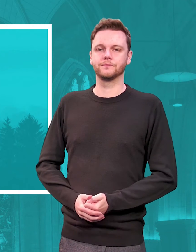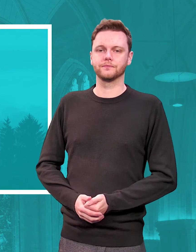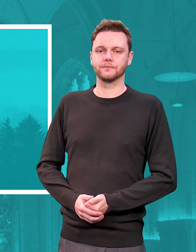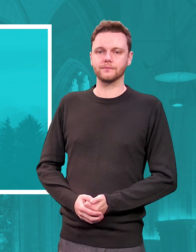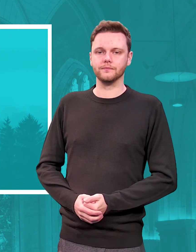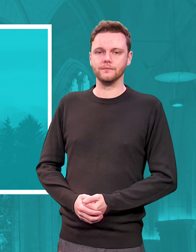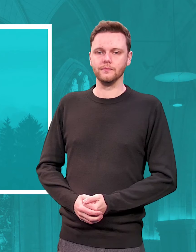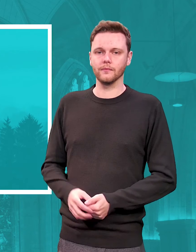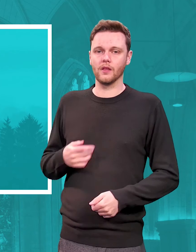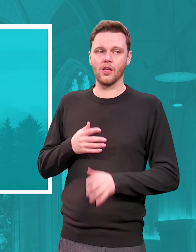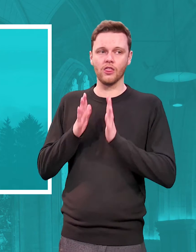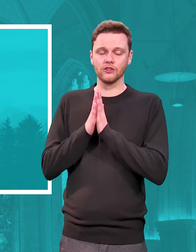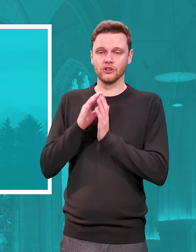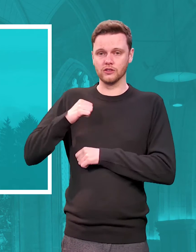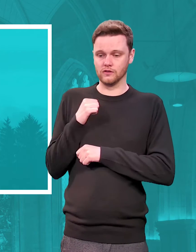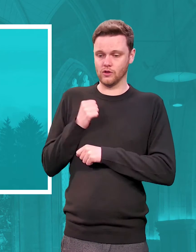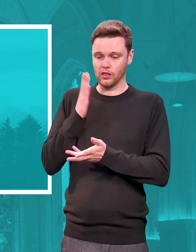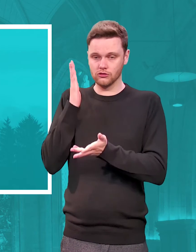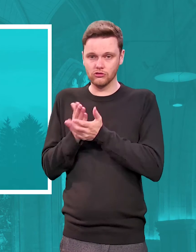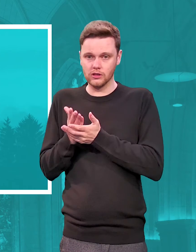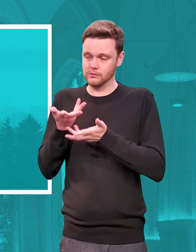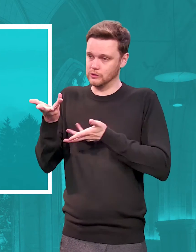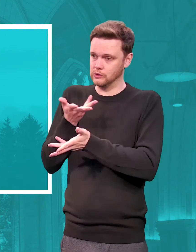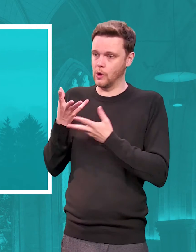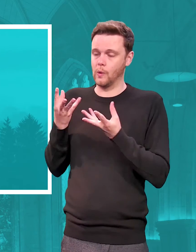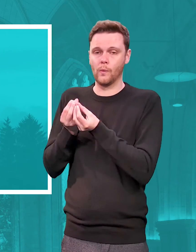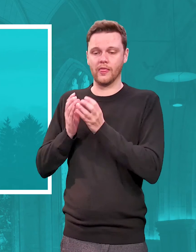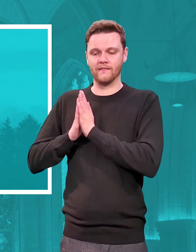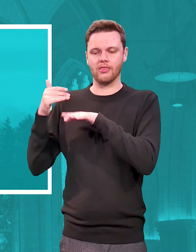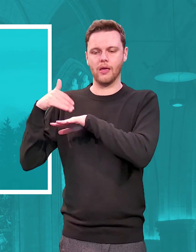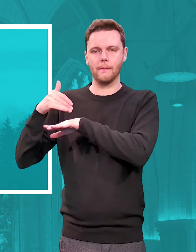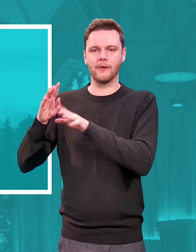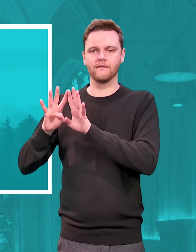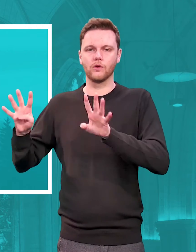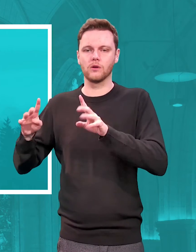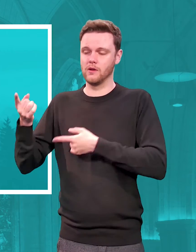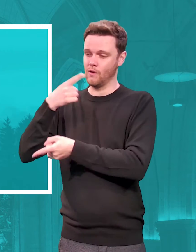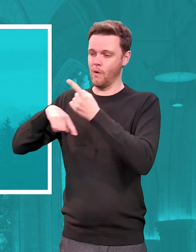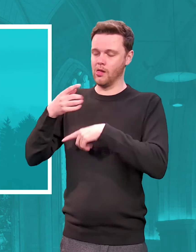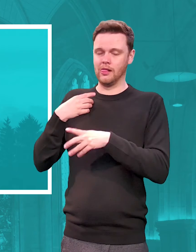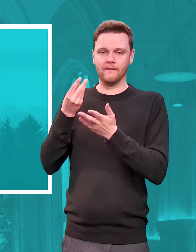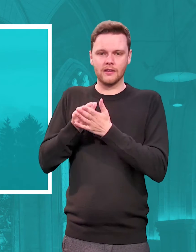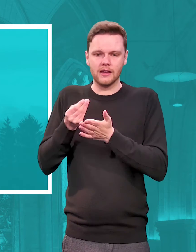the Church of Scotland Trust is consulted by Faith Impact Forum on all major financial, land and property developments.